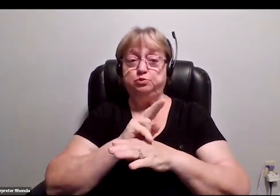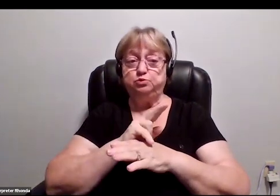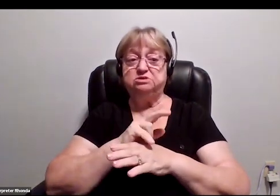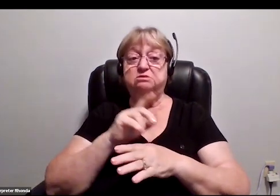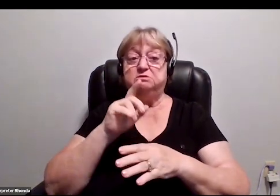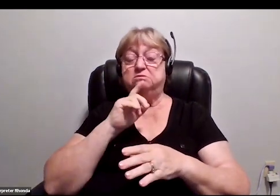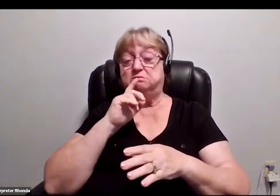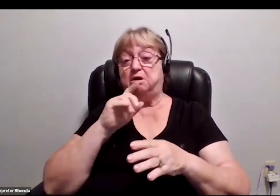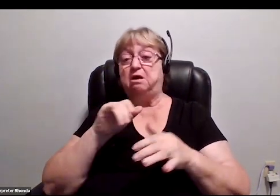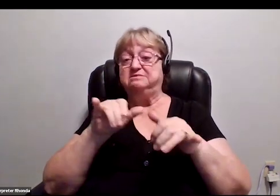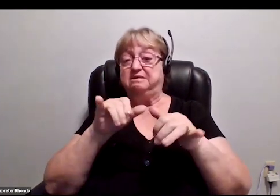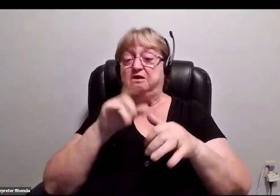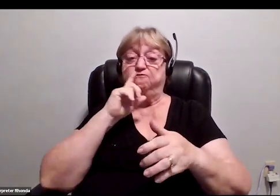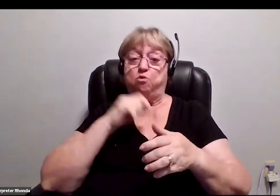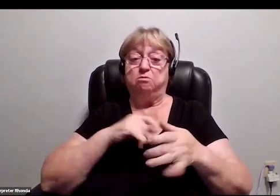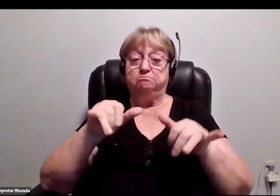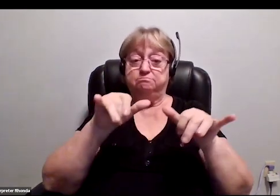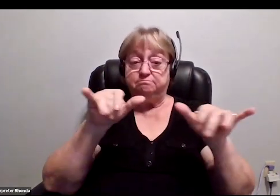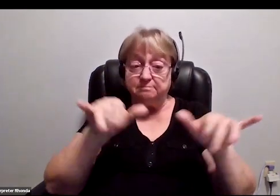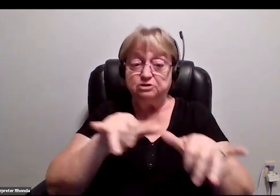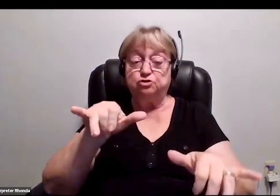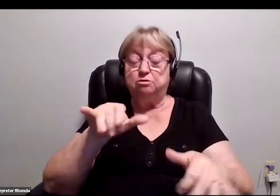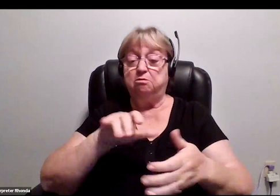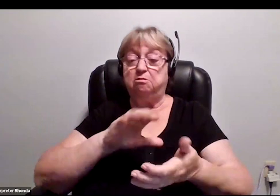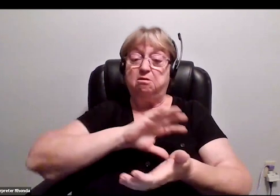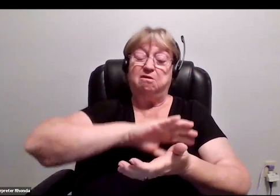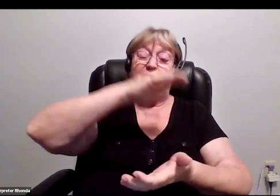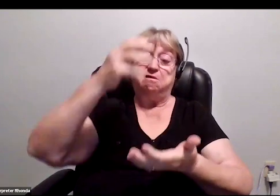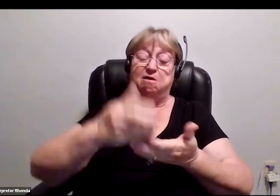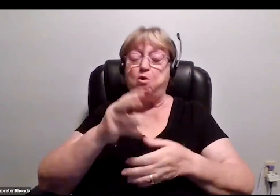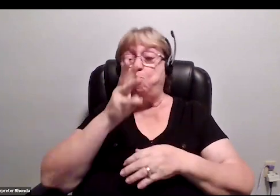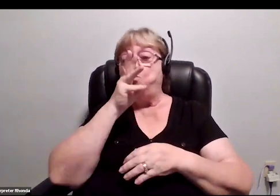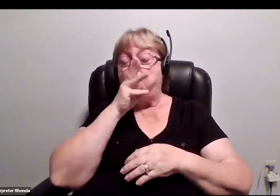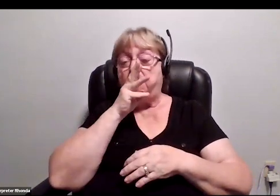and then use density to calculate the volume. We tested a lot of these different methods